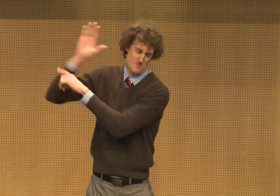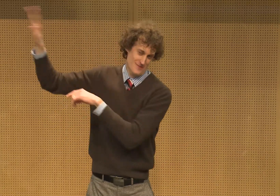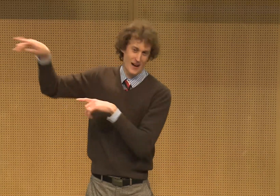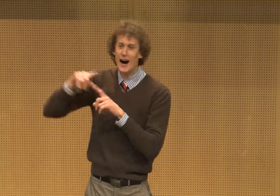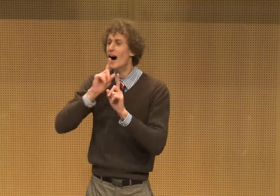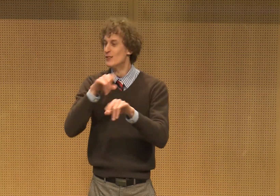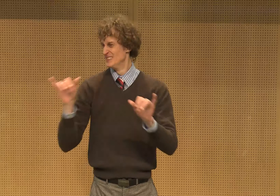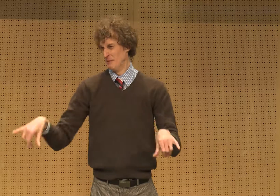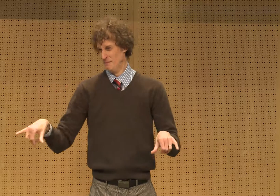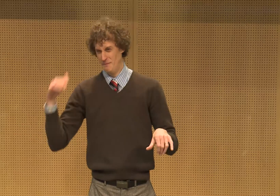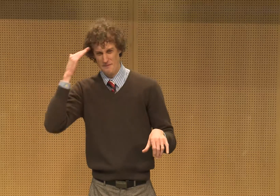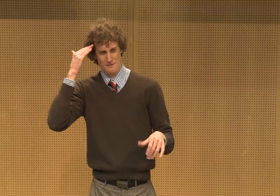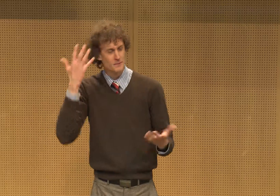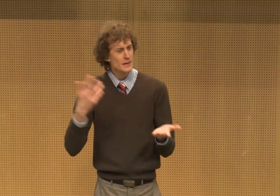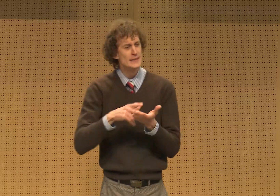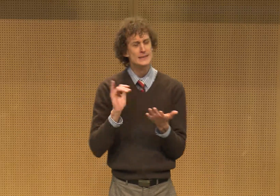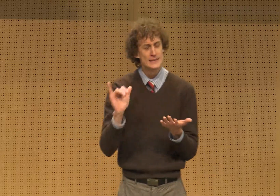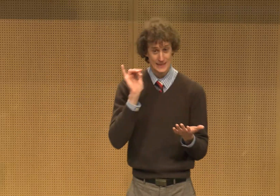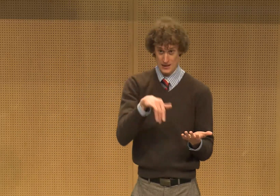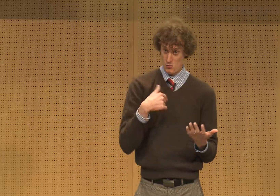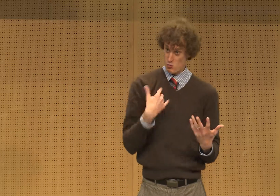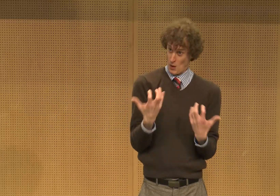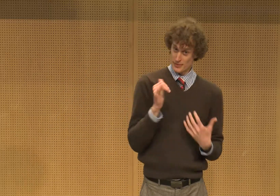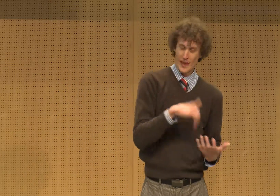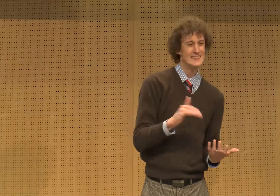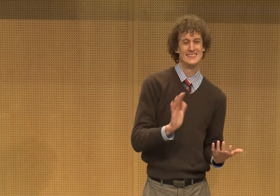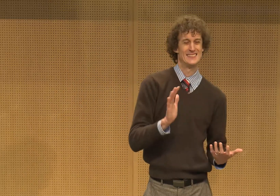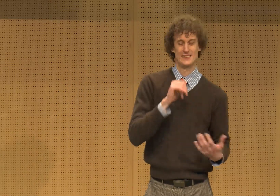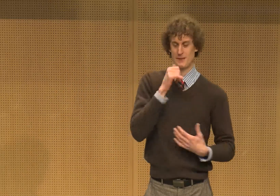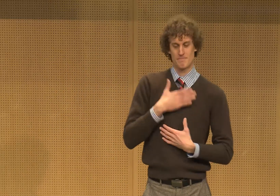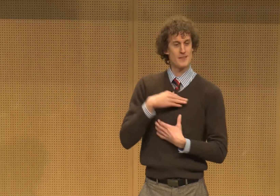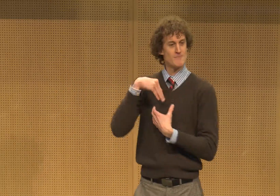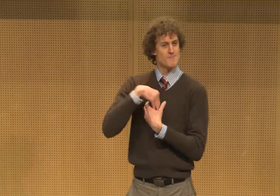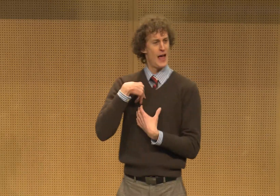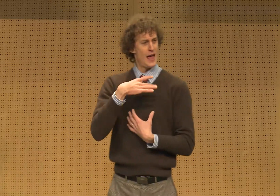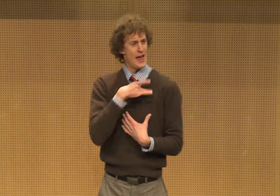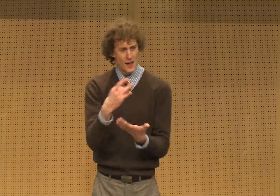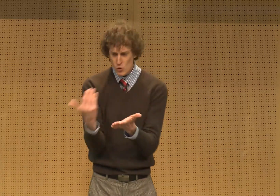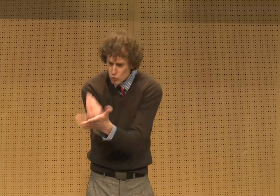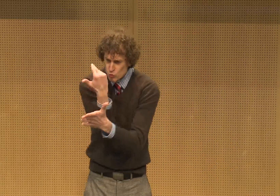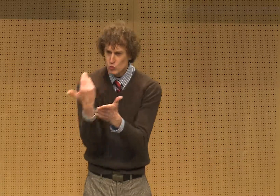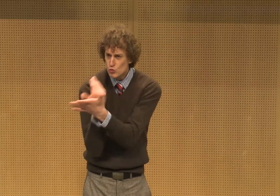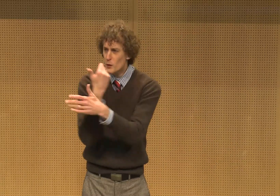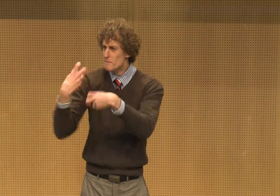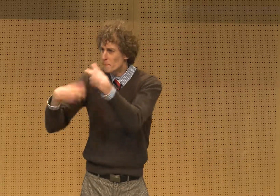It does. I know that says one plus one equals 3, but ha ha! But I didn't want that monotony.